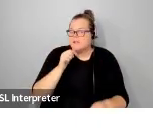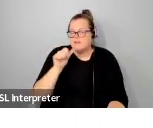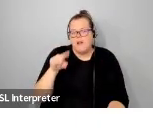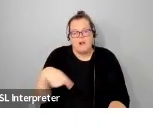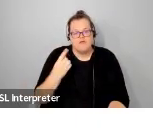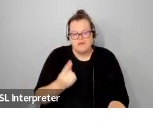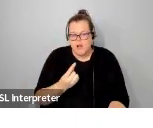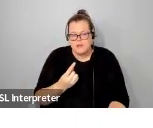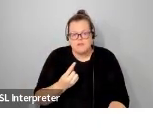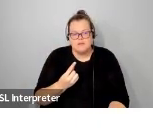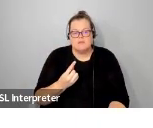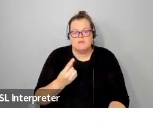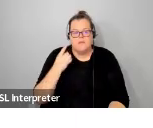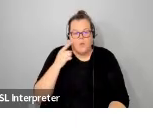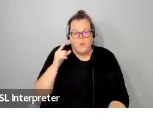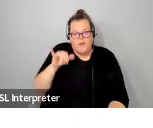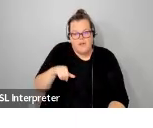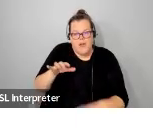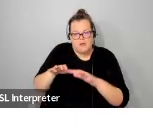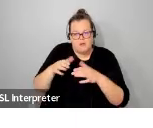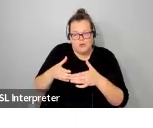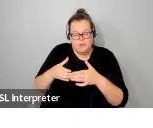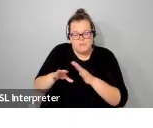entity responsible for developing their Service plan.